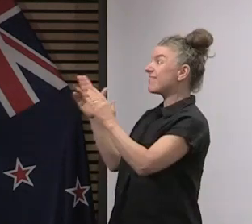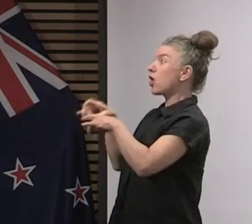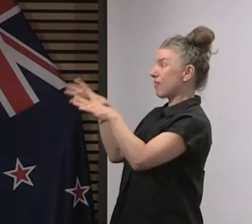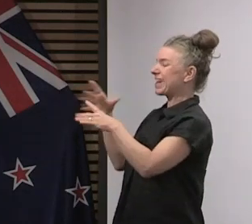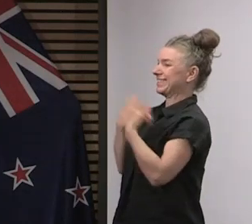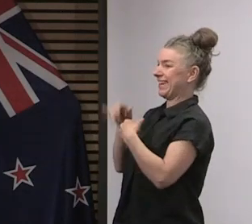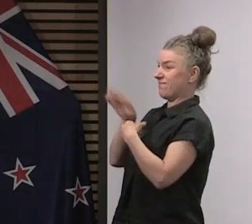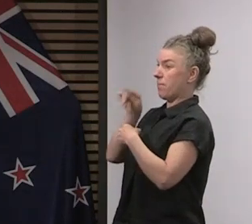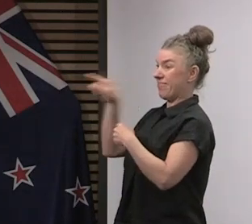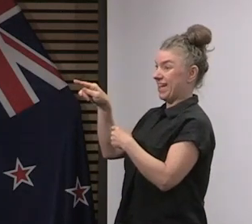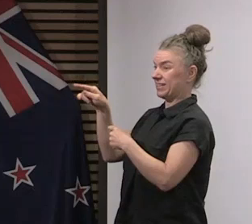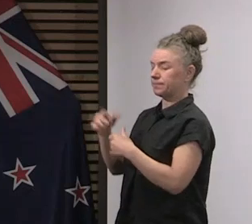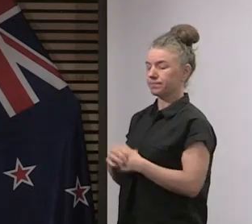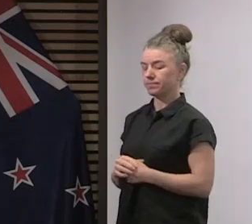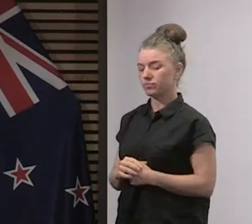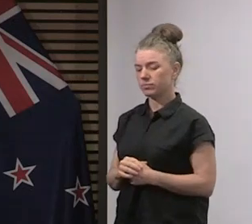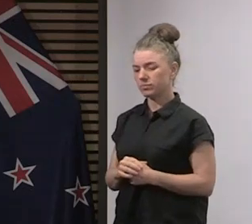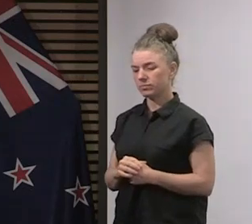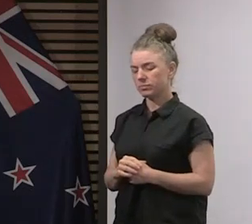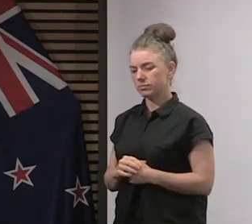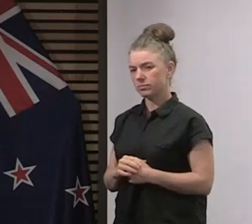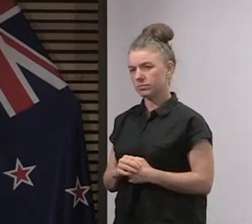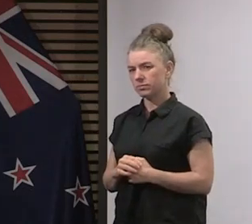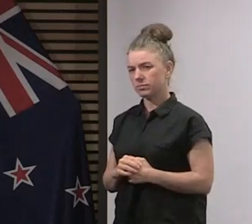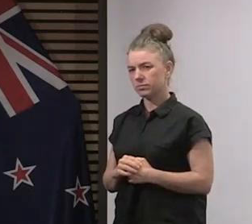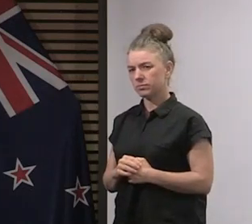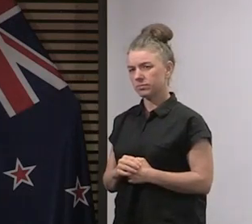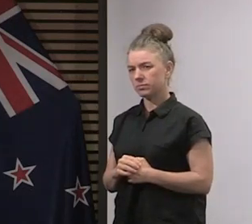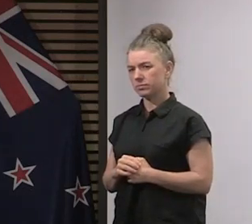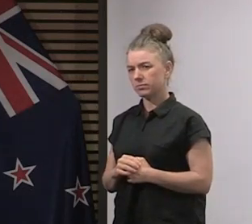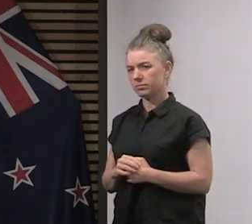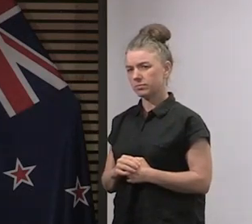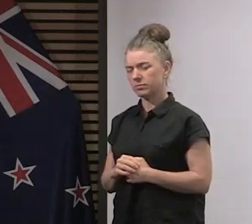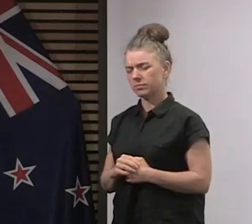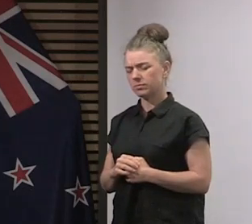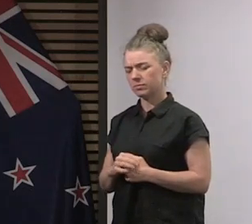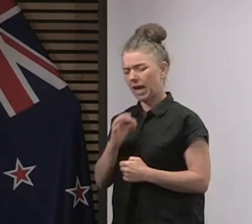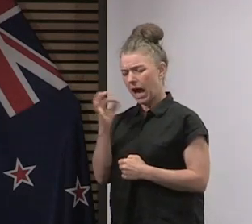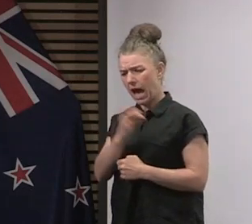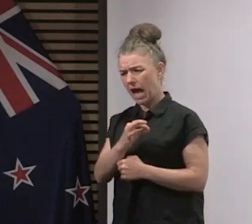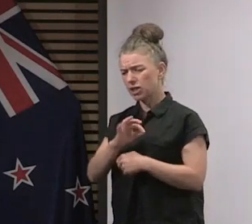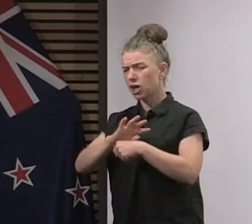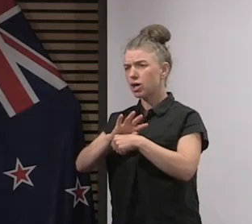onboard that ship with COVID-19 when it departed Australia.